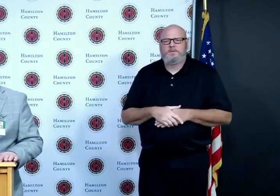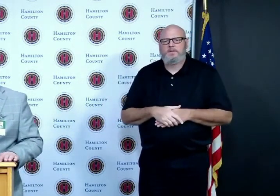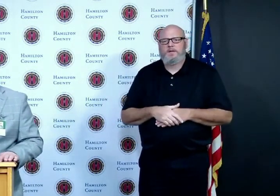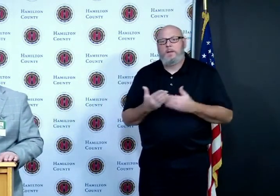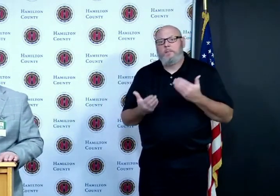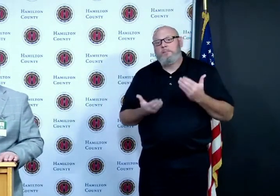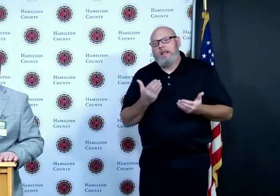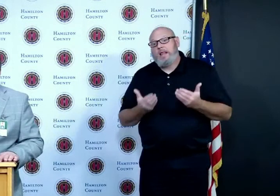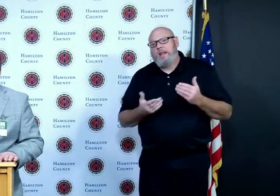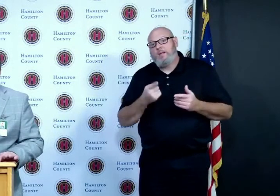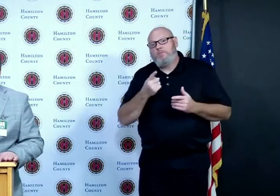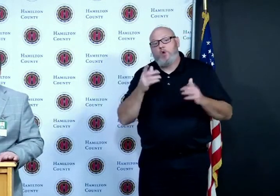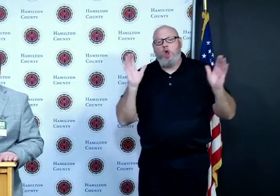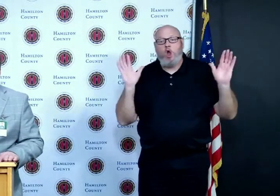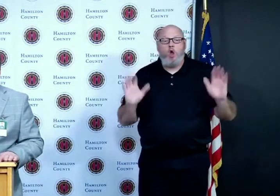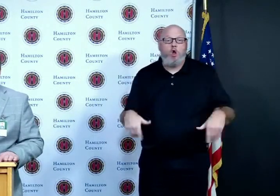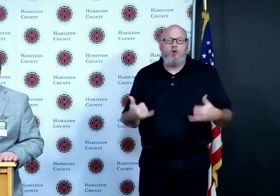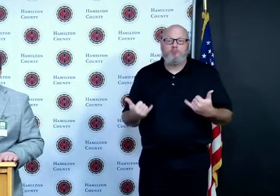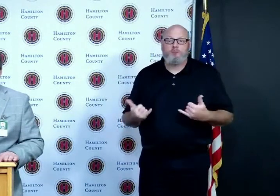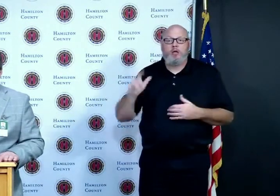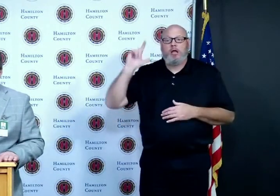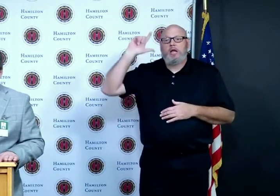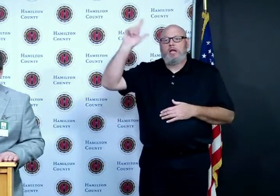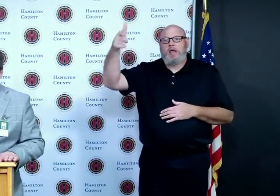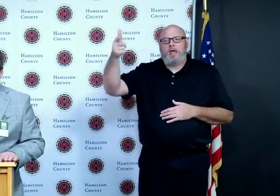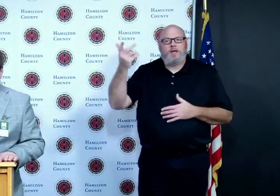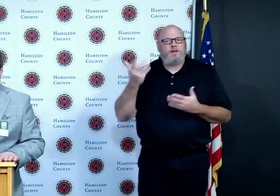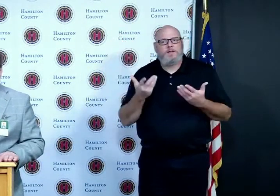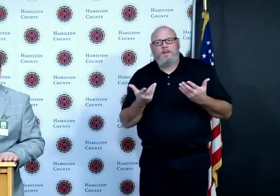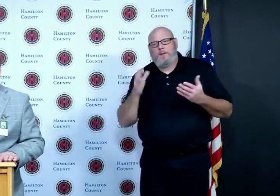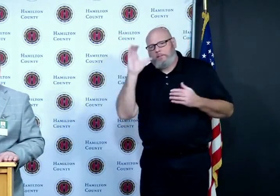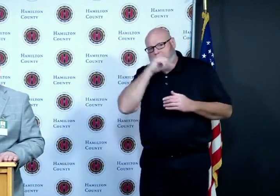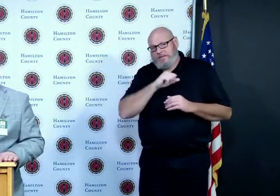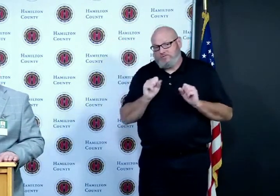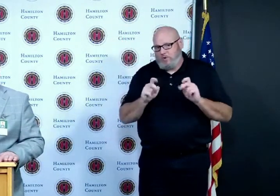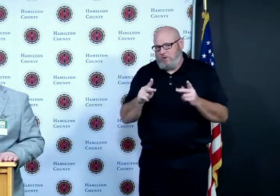back to you so it's a very great opportunity to to think about it in advance and when that